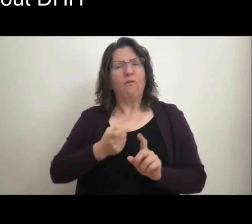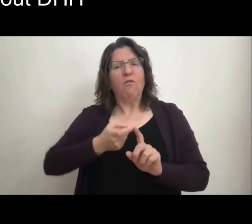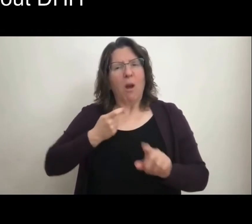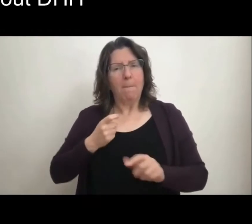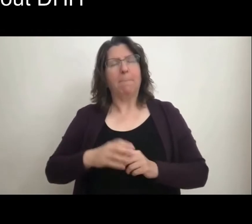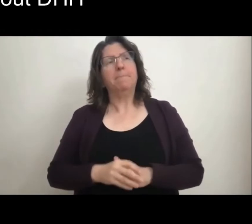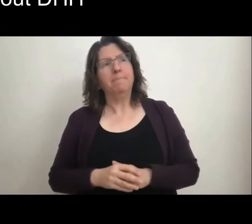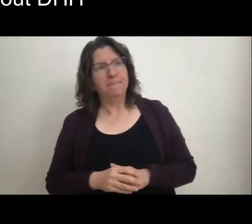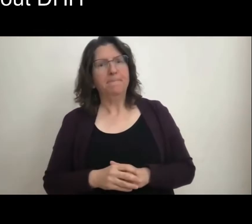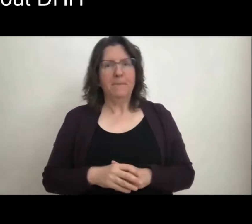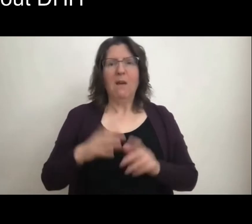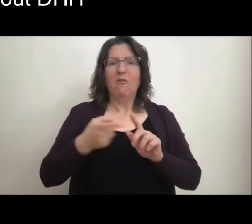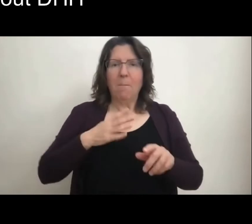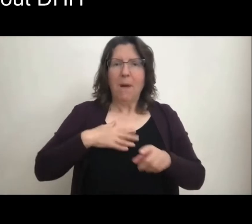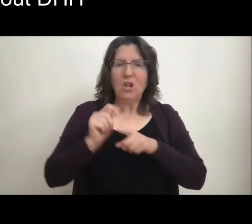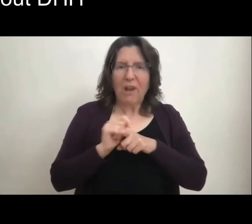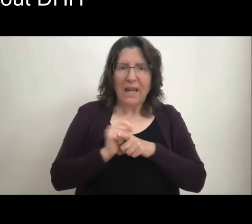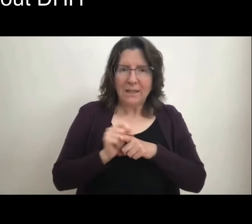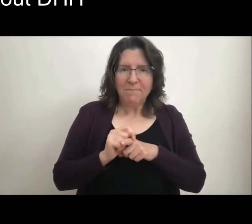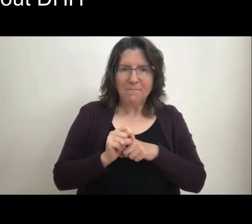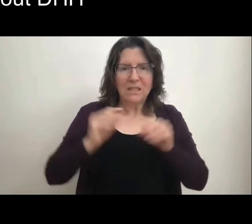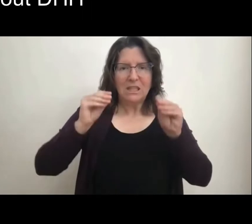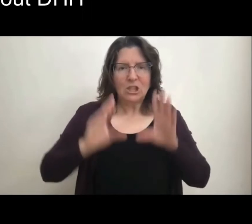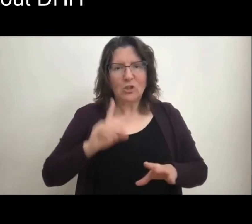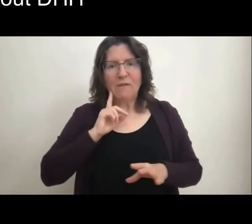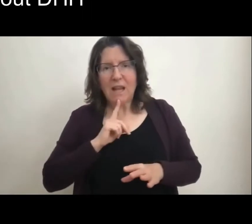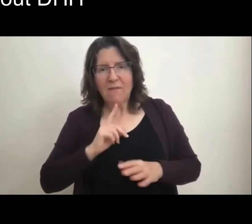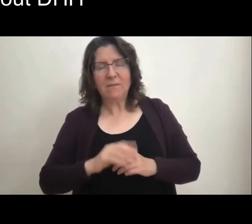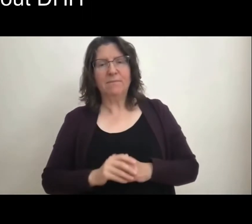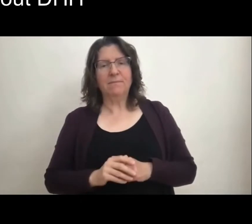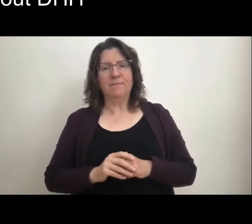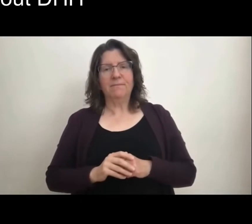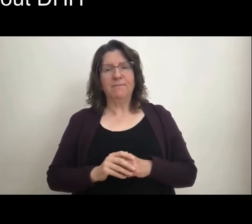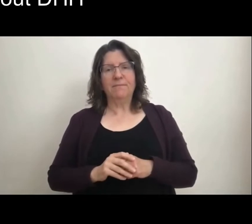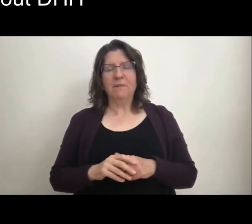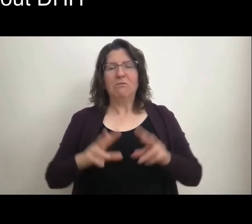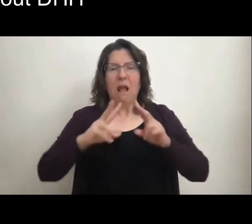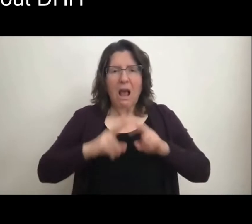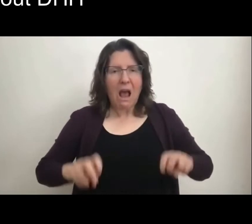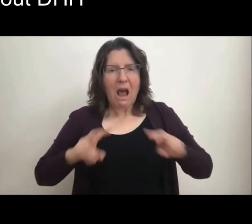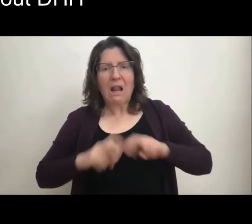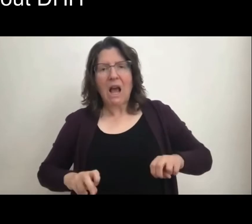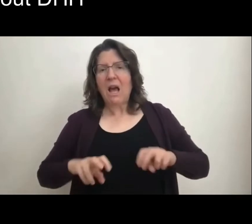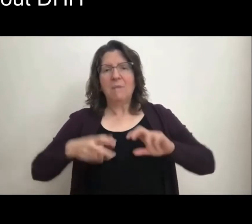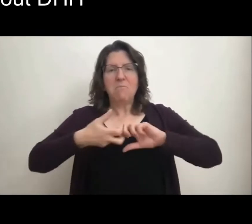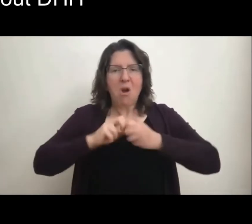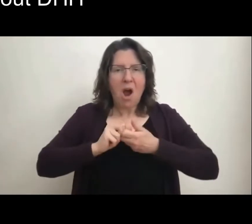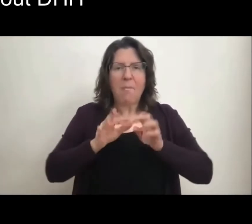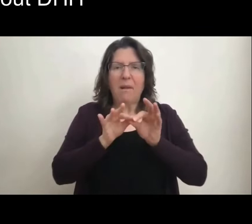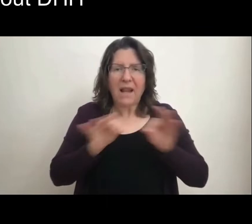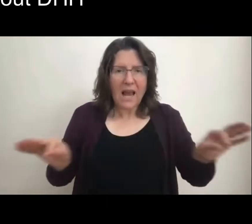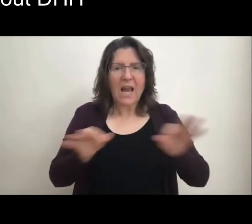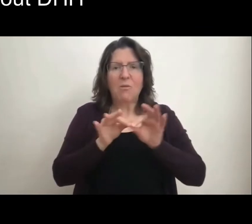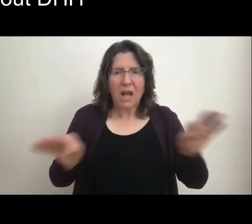Where was this attitude coming from? Without question, my training as a teacher of the deaf.